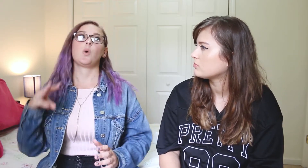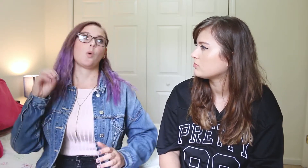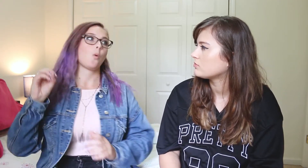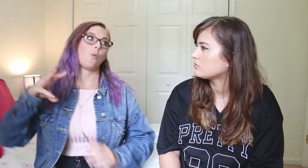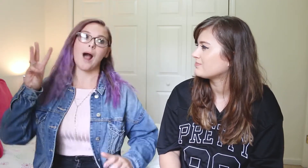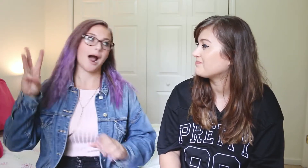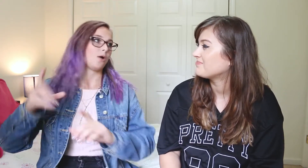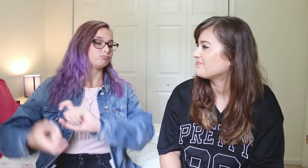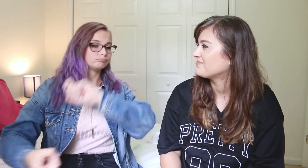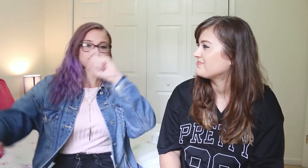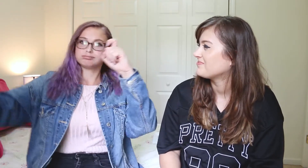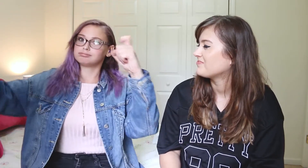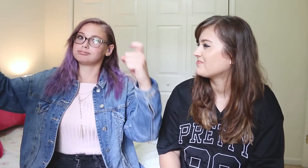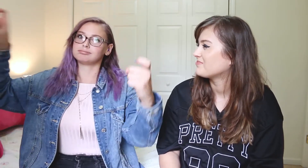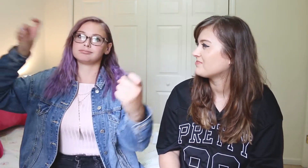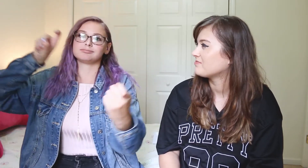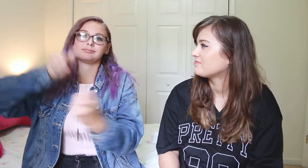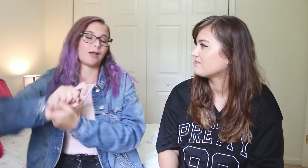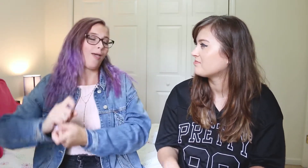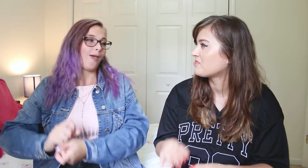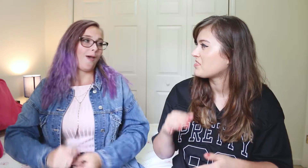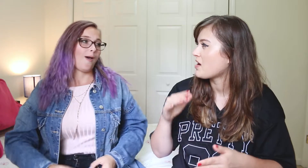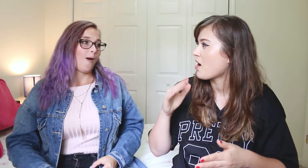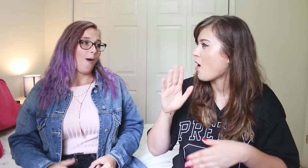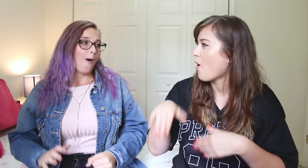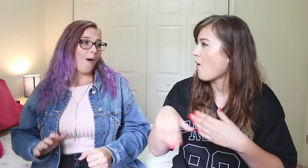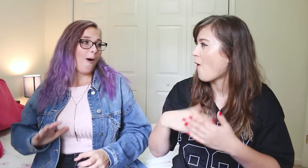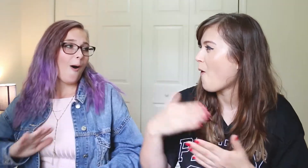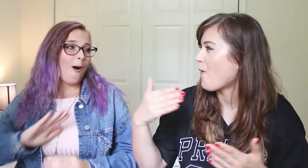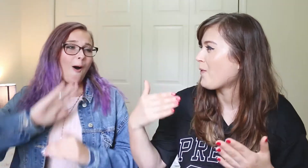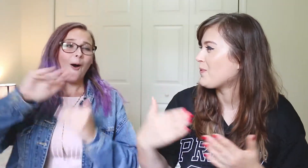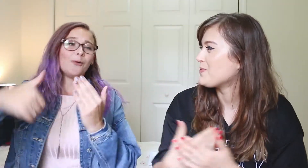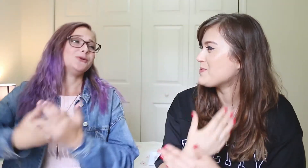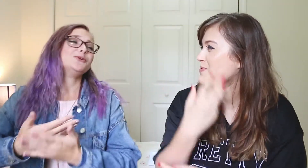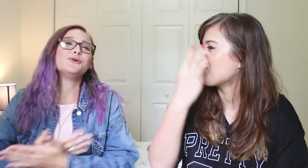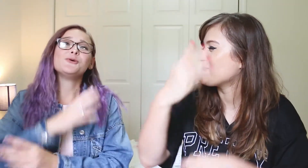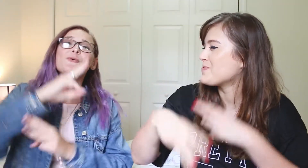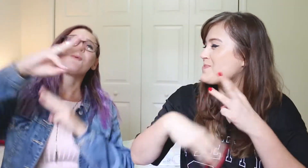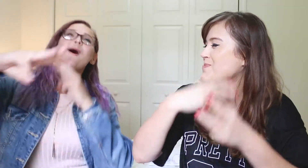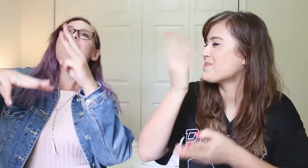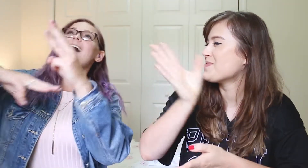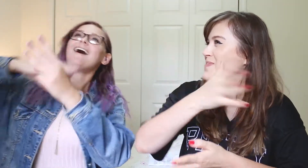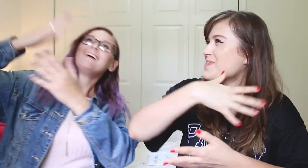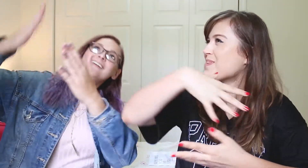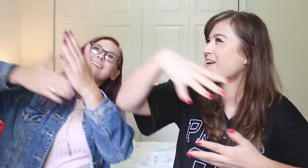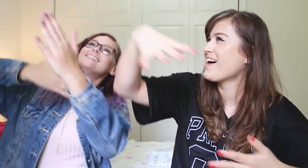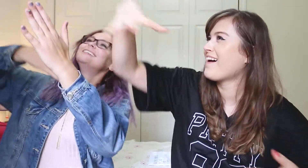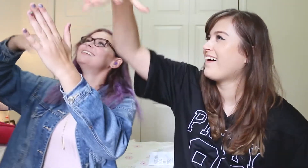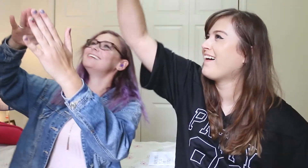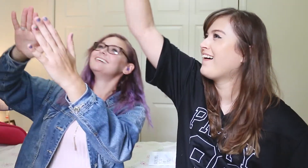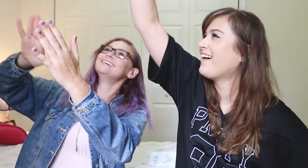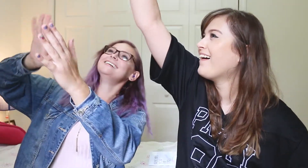WOW that was a big change. A whole new world!